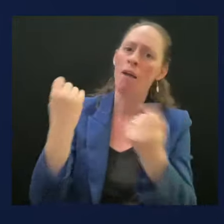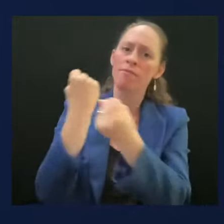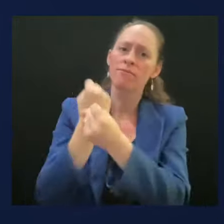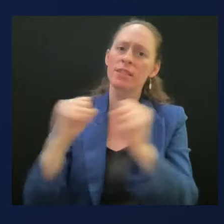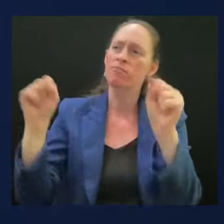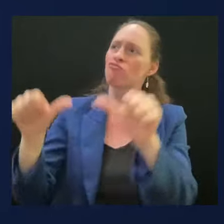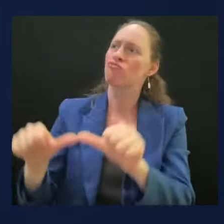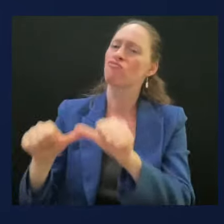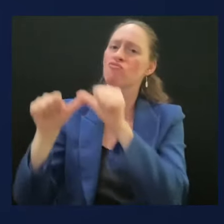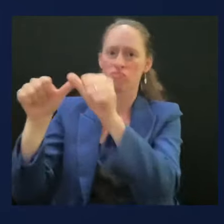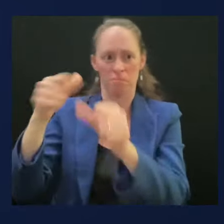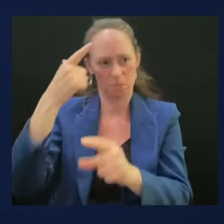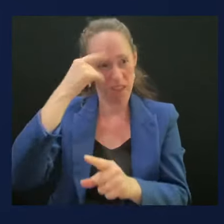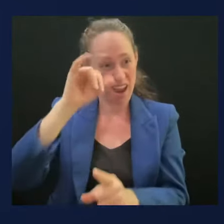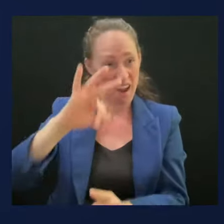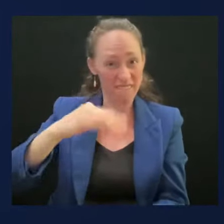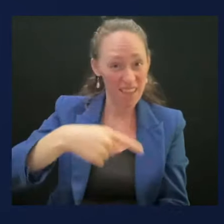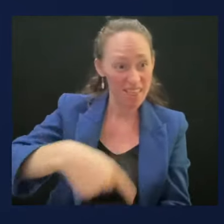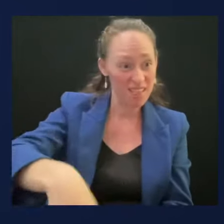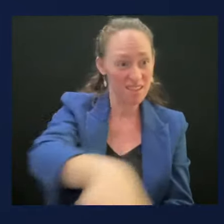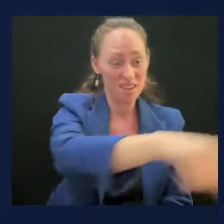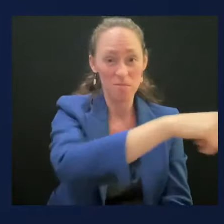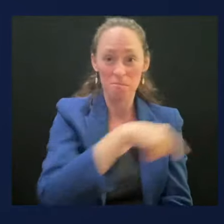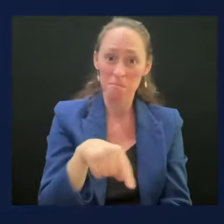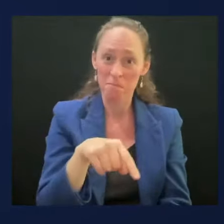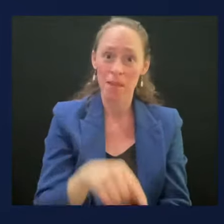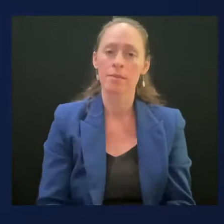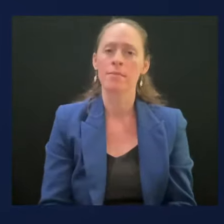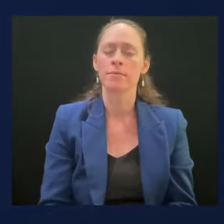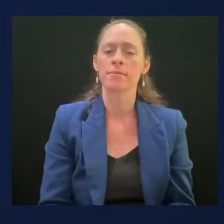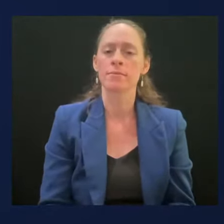Others are best friends who fought together, died together now.